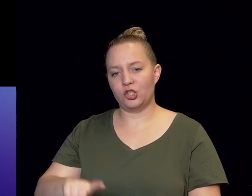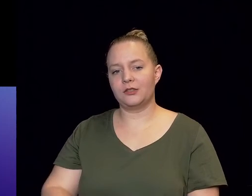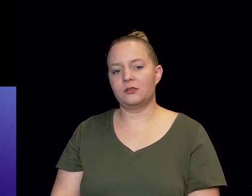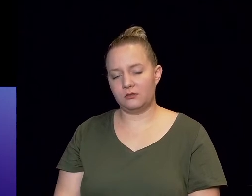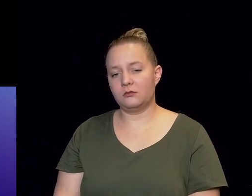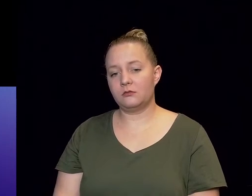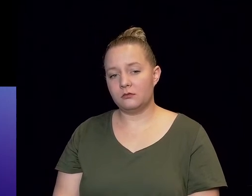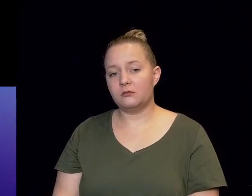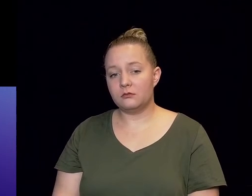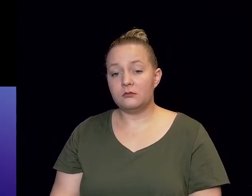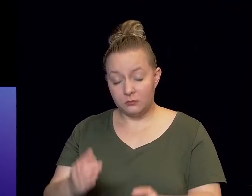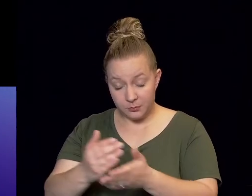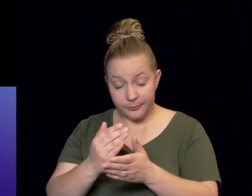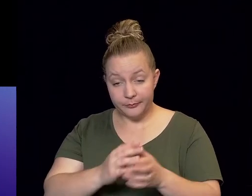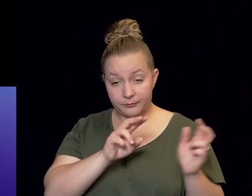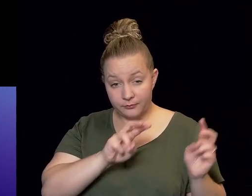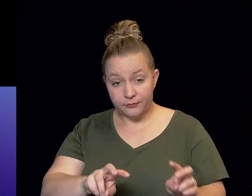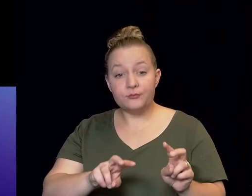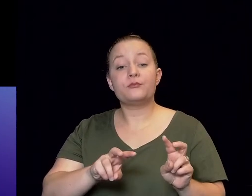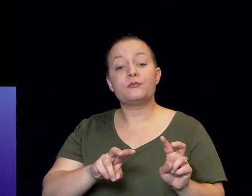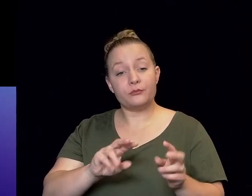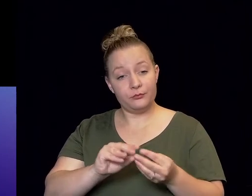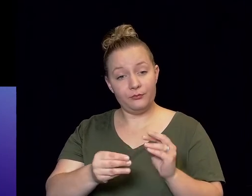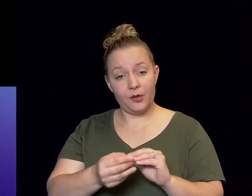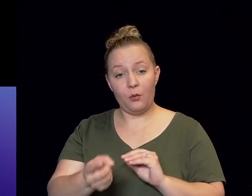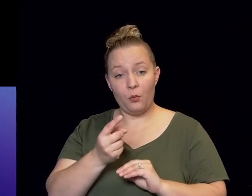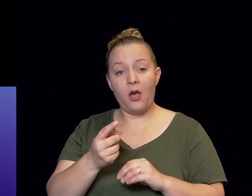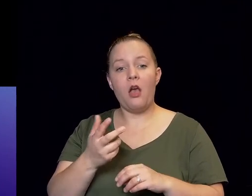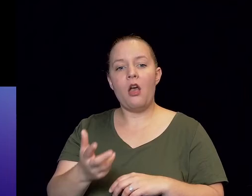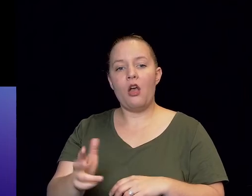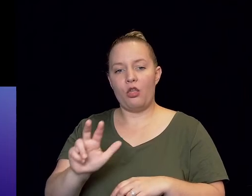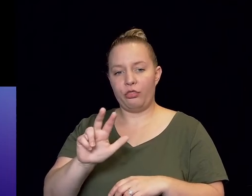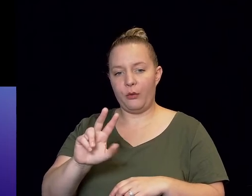Alrighty so, let's take a look here number one. 3 inches shorter than Catherine's height. Well,